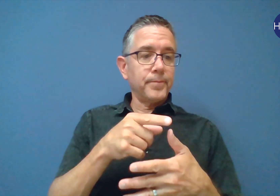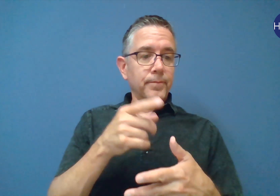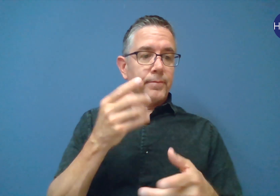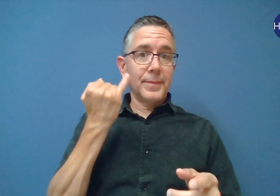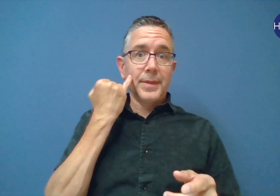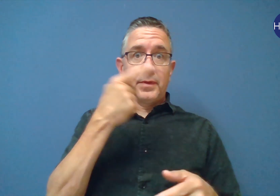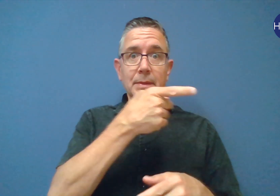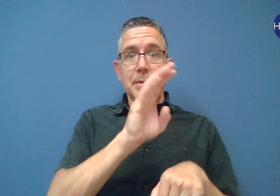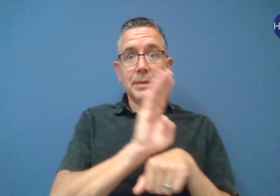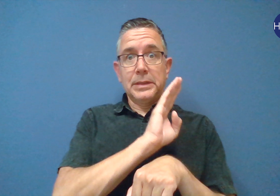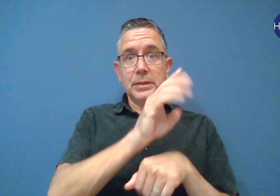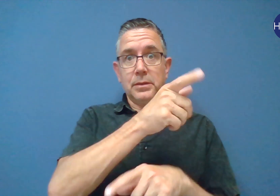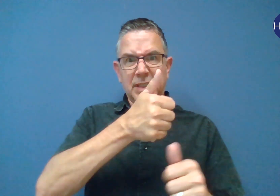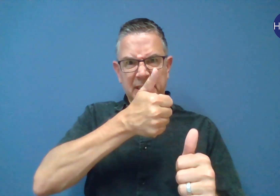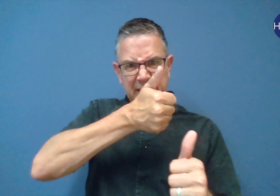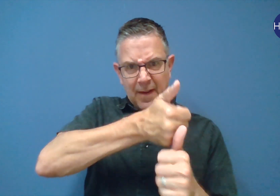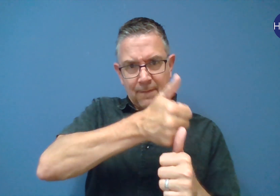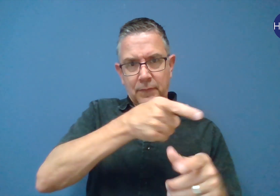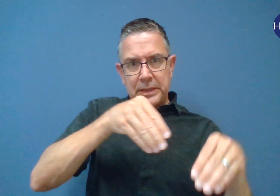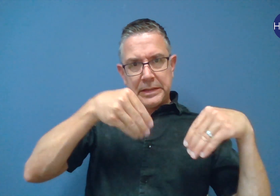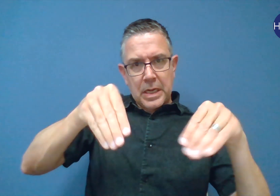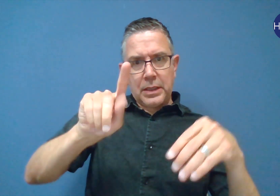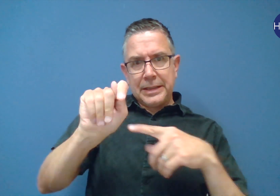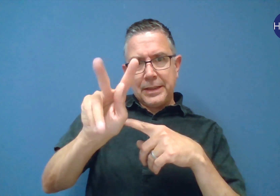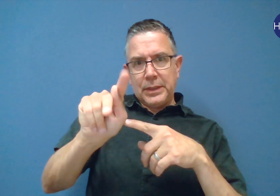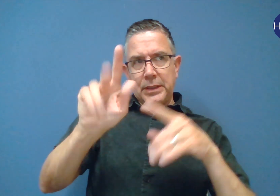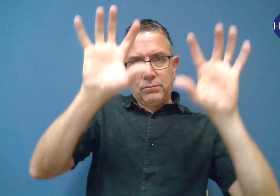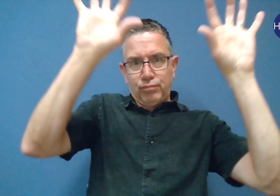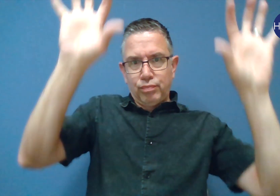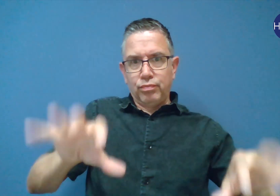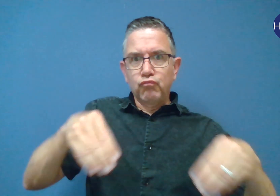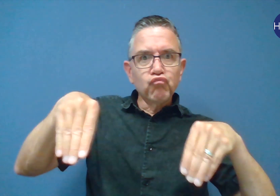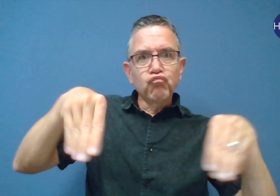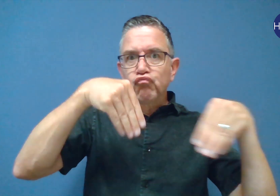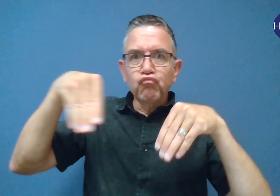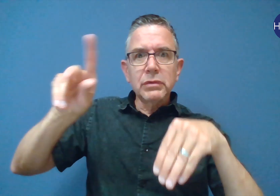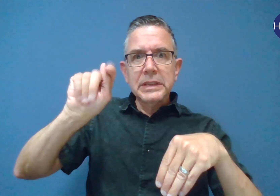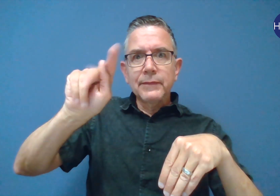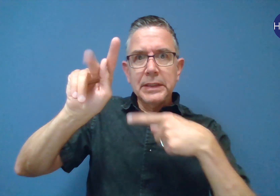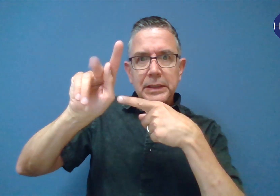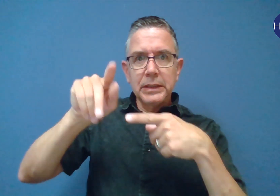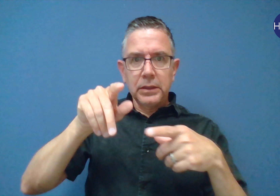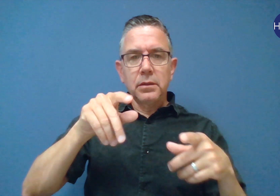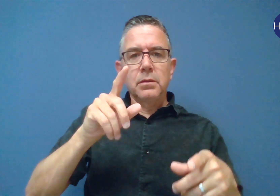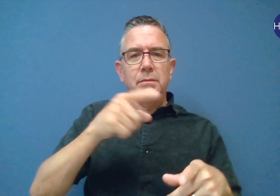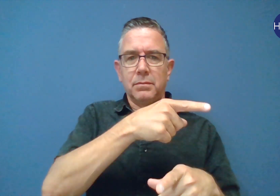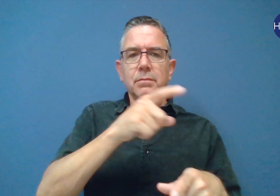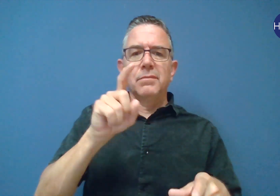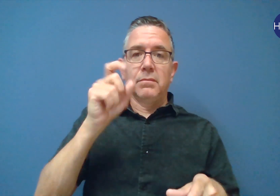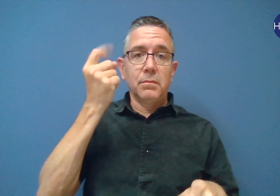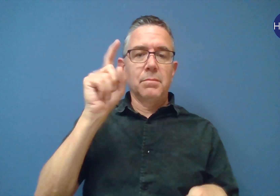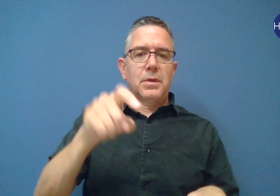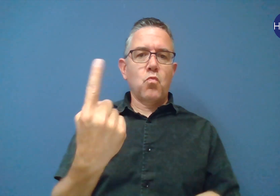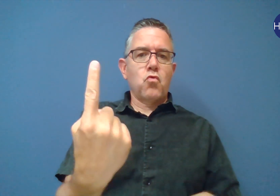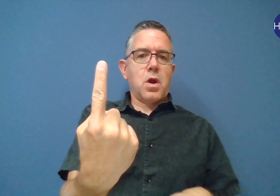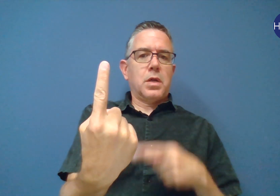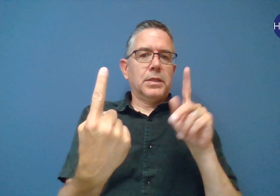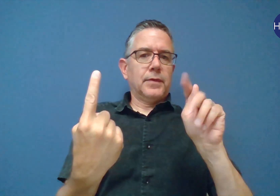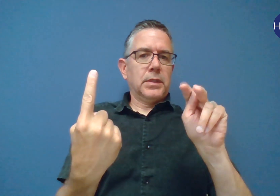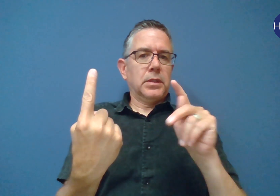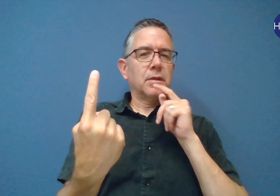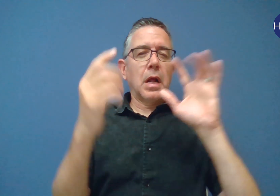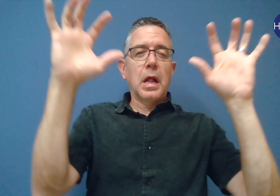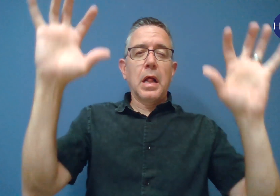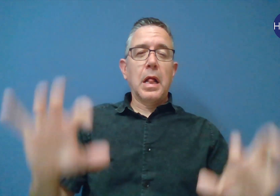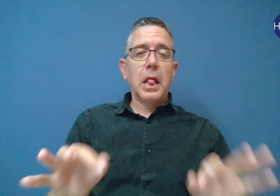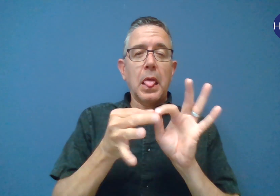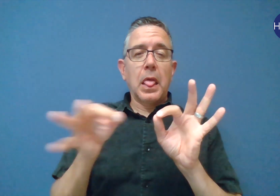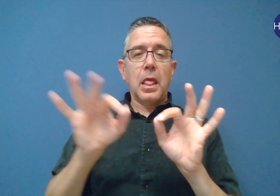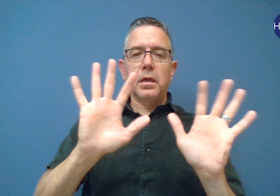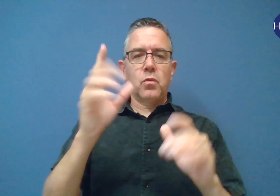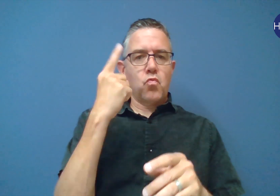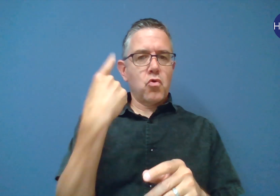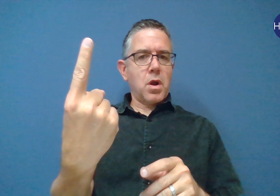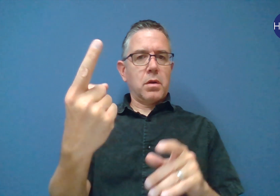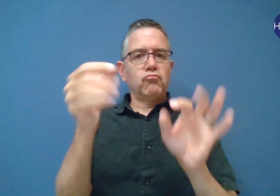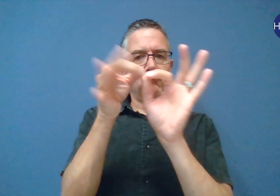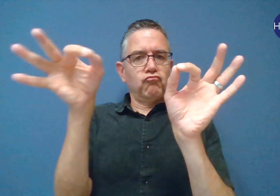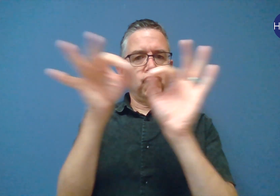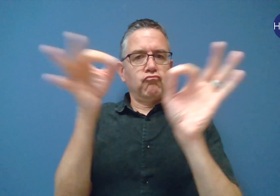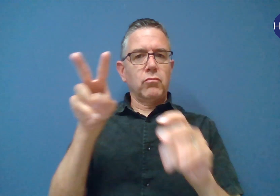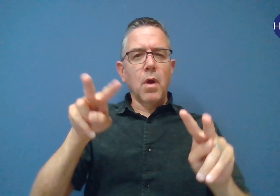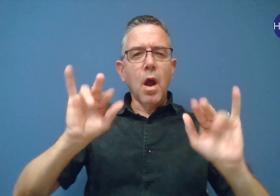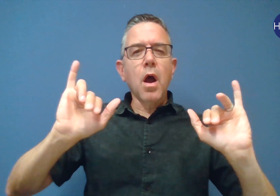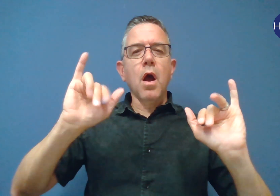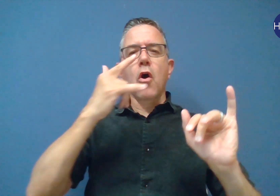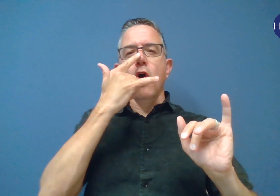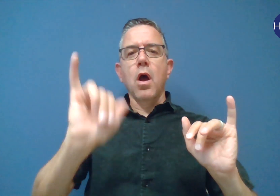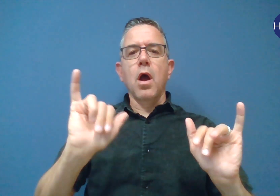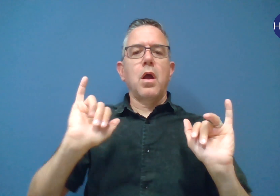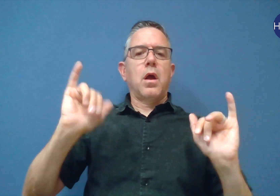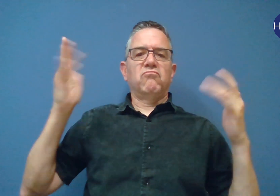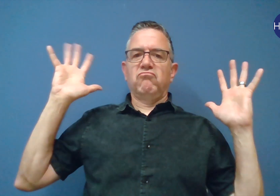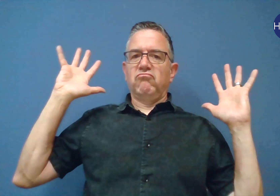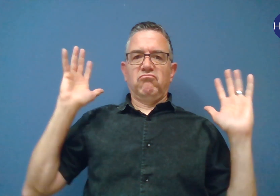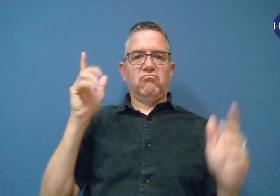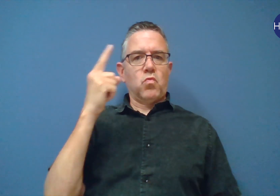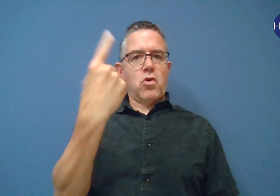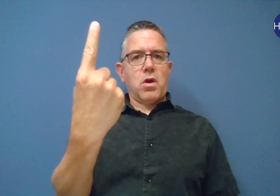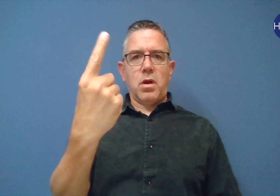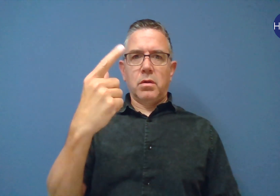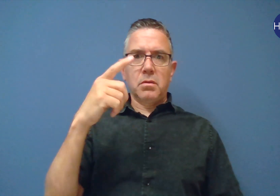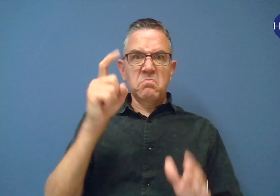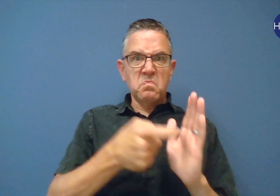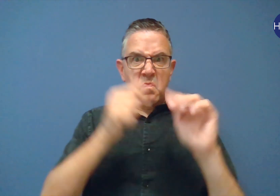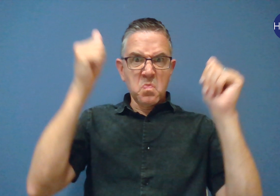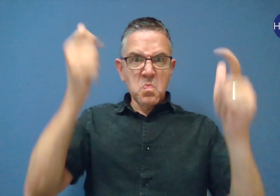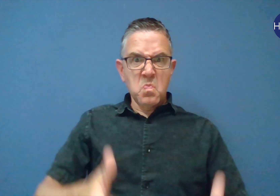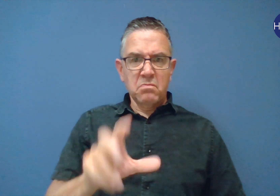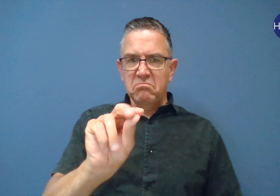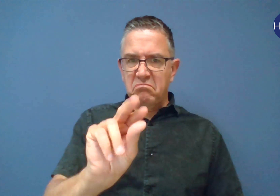If the business sells TVs, they need to have one TV with CC on. They are not required to have all of their TVs to be captioned on. Just one TV with captioning.